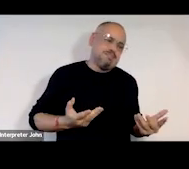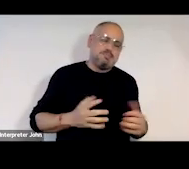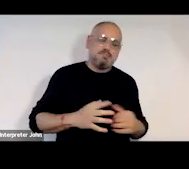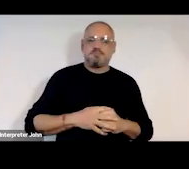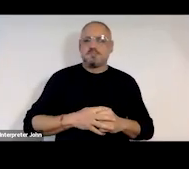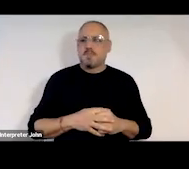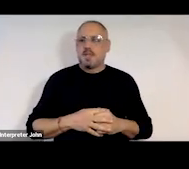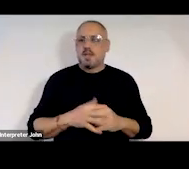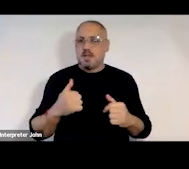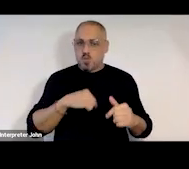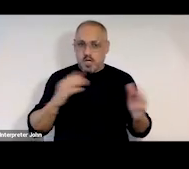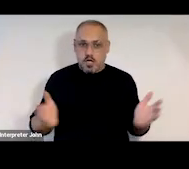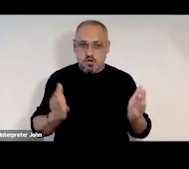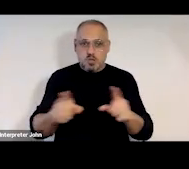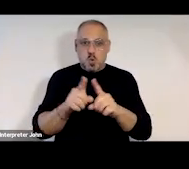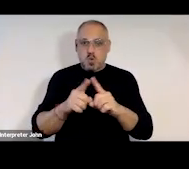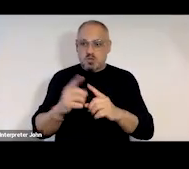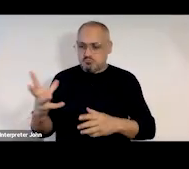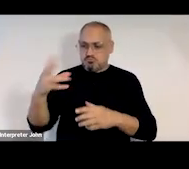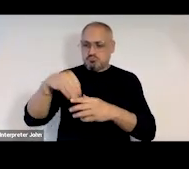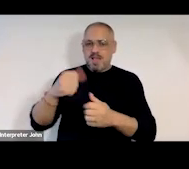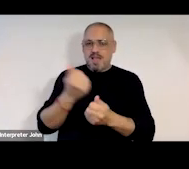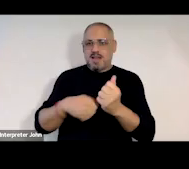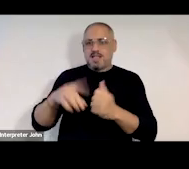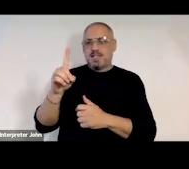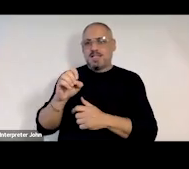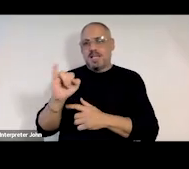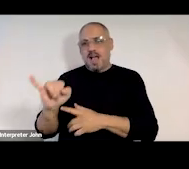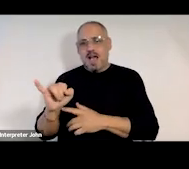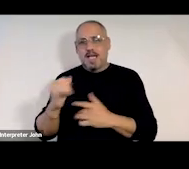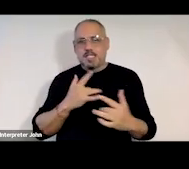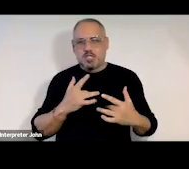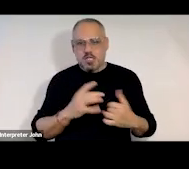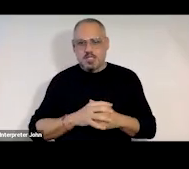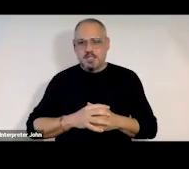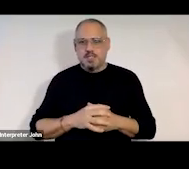We encourage you also to incorporate any DEI considerations into your work,